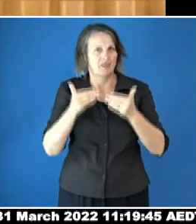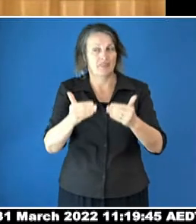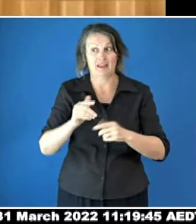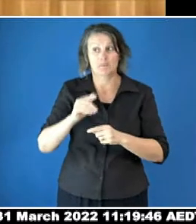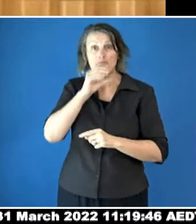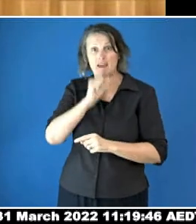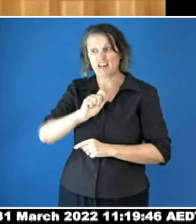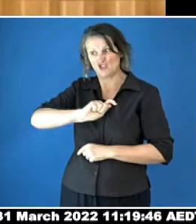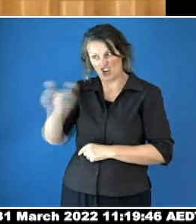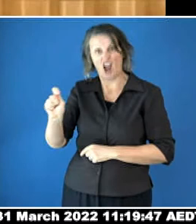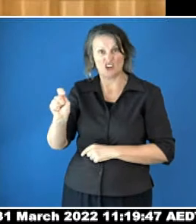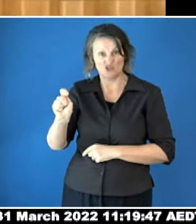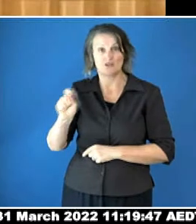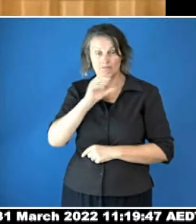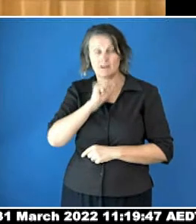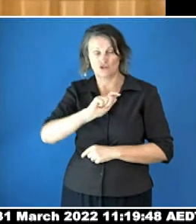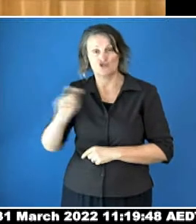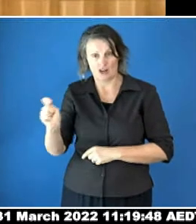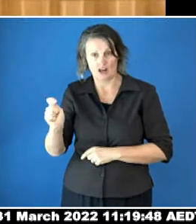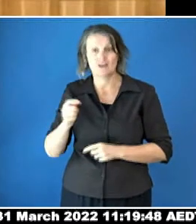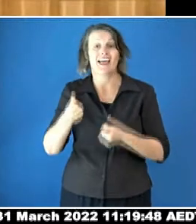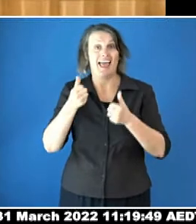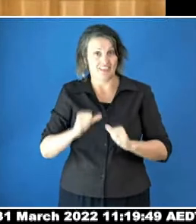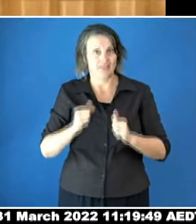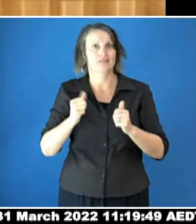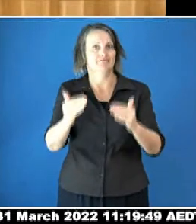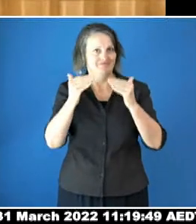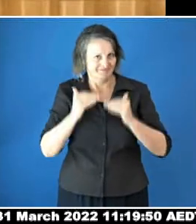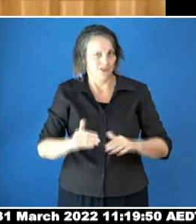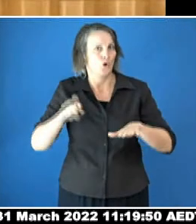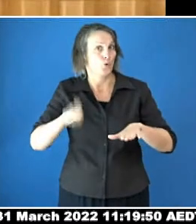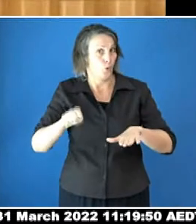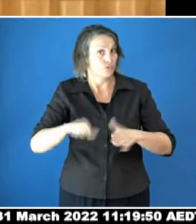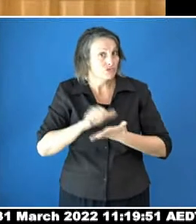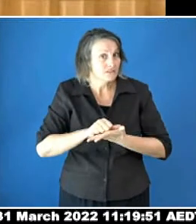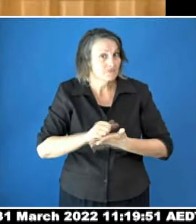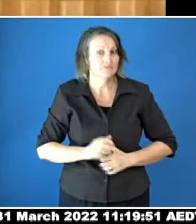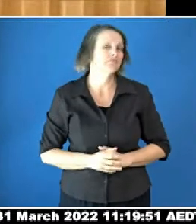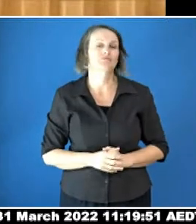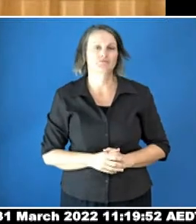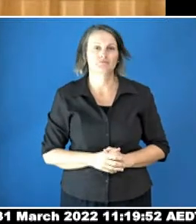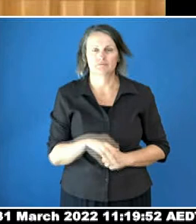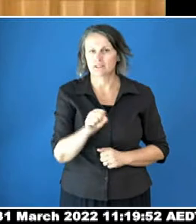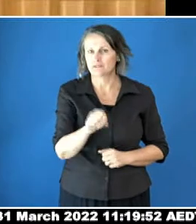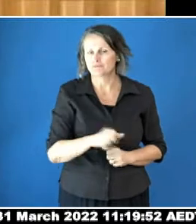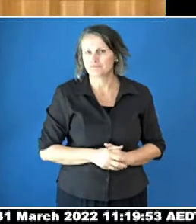Yes. MS EASTMAN: And then the matter then proceeded to a court proceeding. Is that right? NIKY'S MUM: Yes.